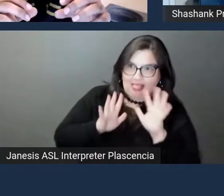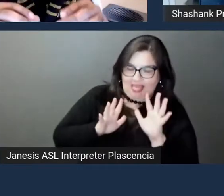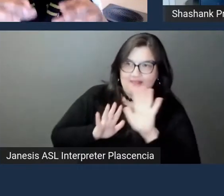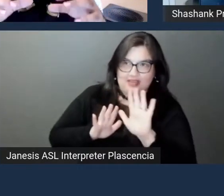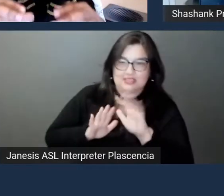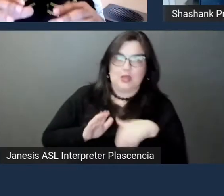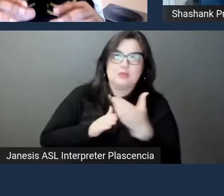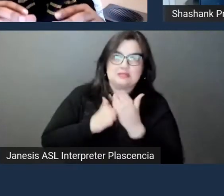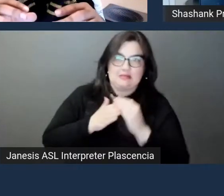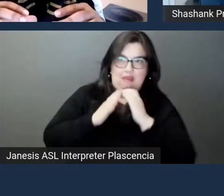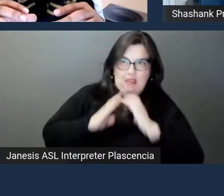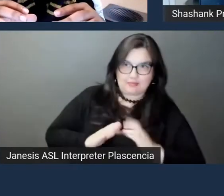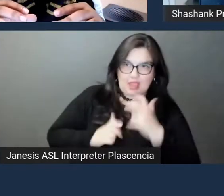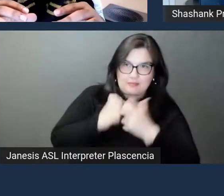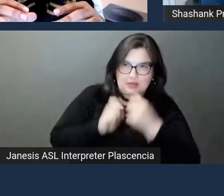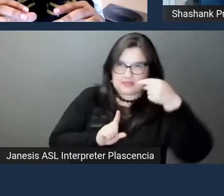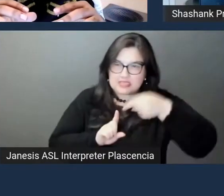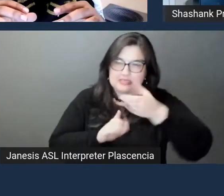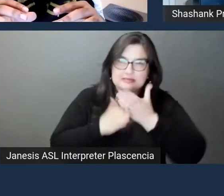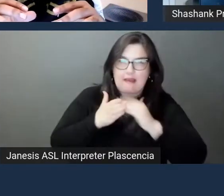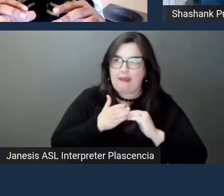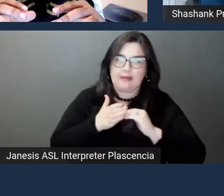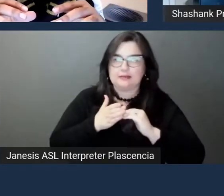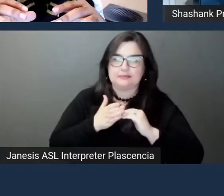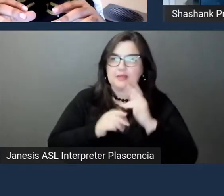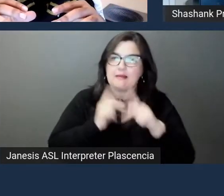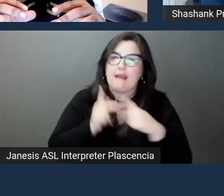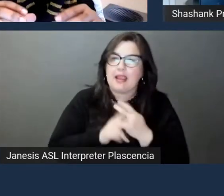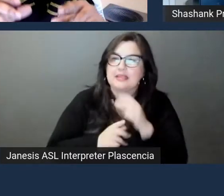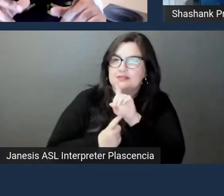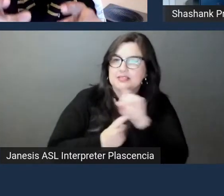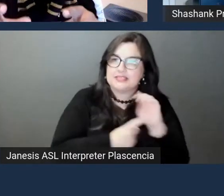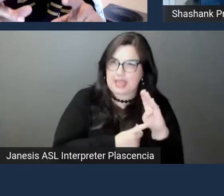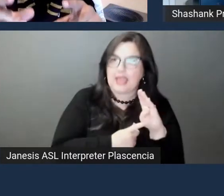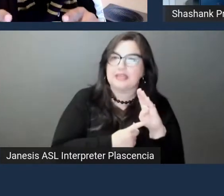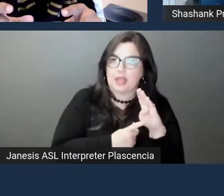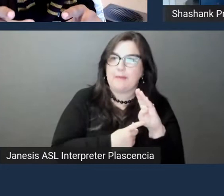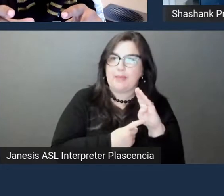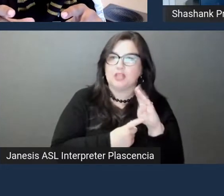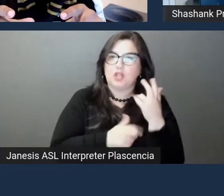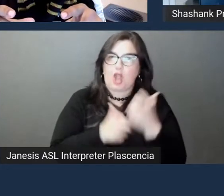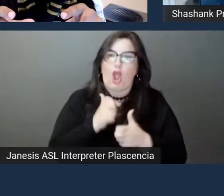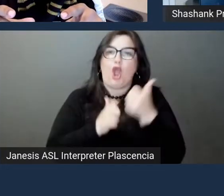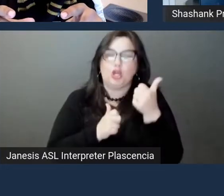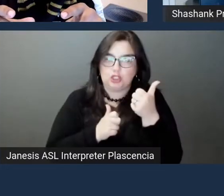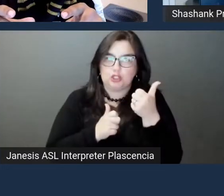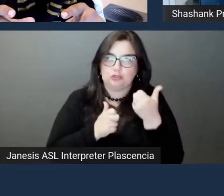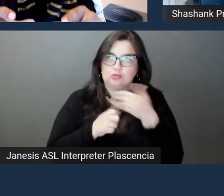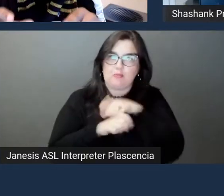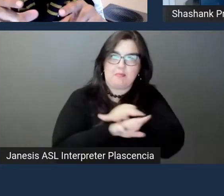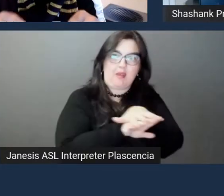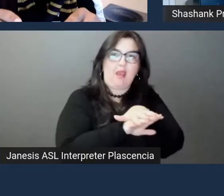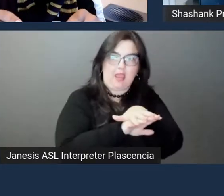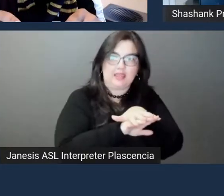where they have certain types of databases that are harder to migrate because they need more permissions.